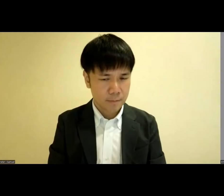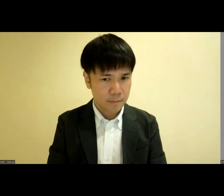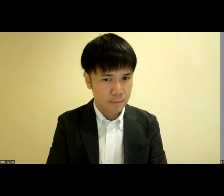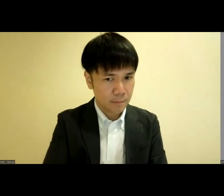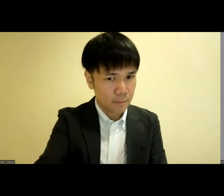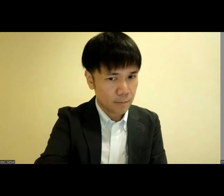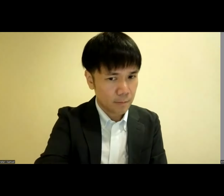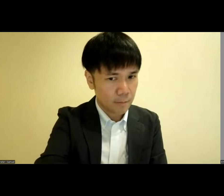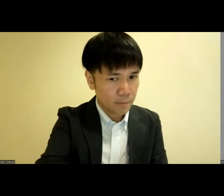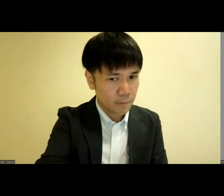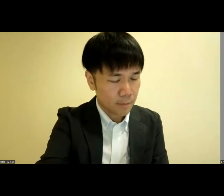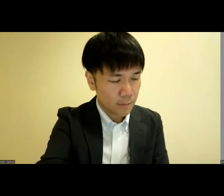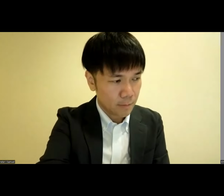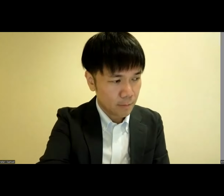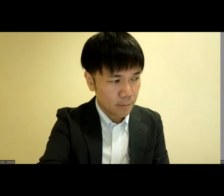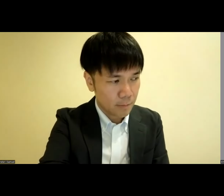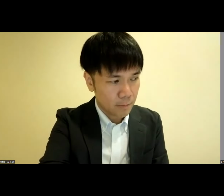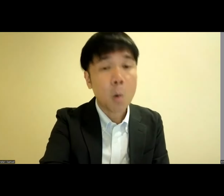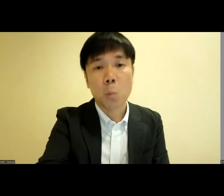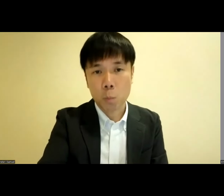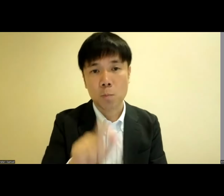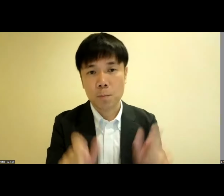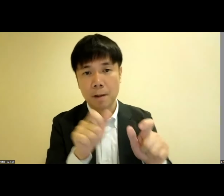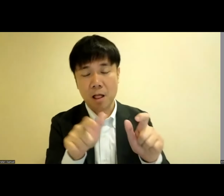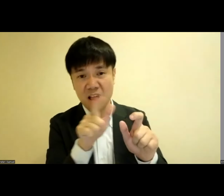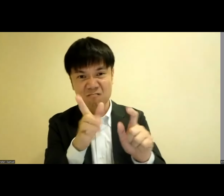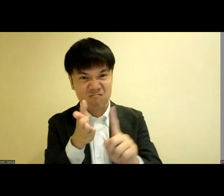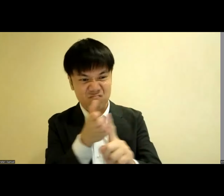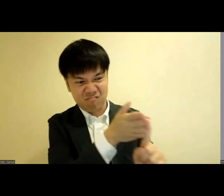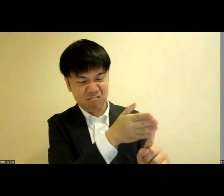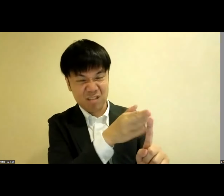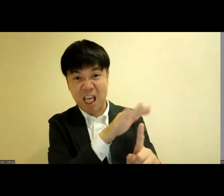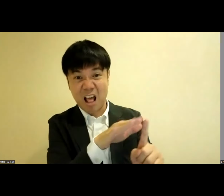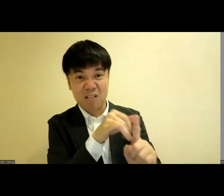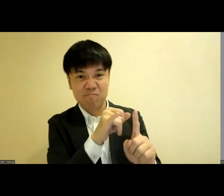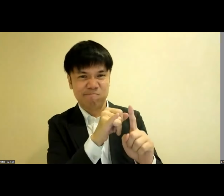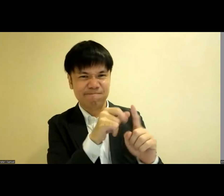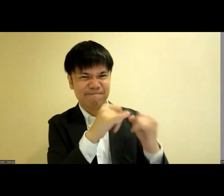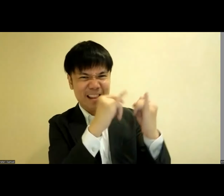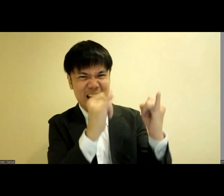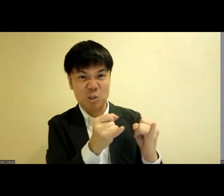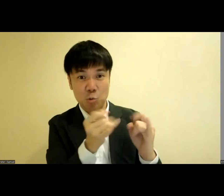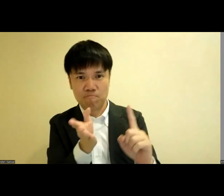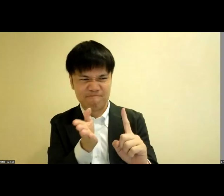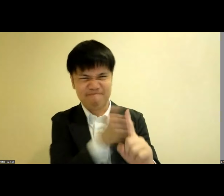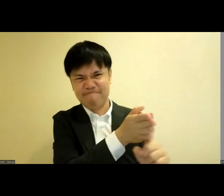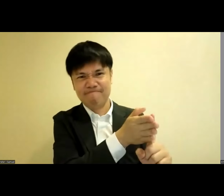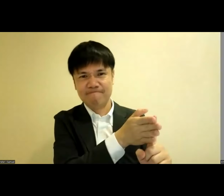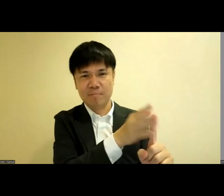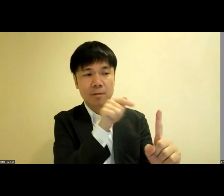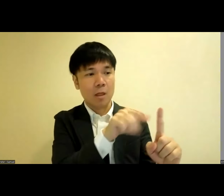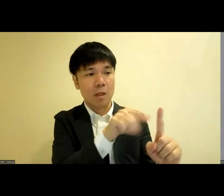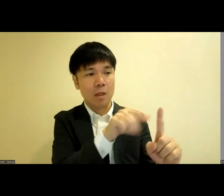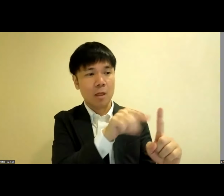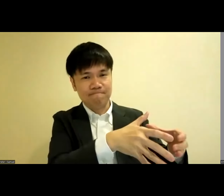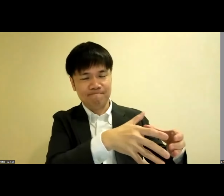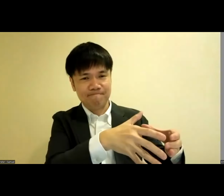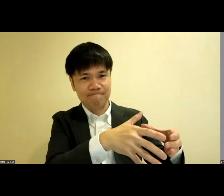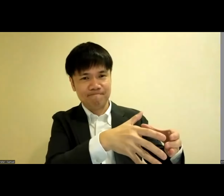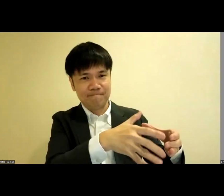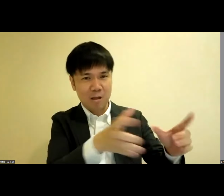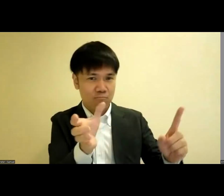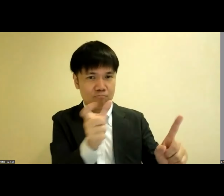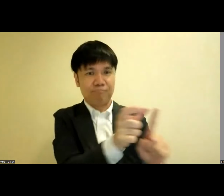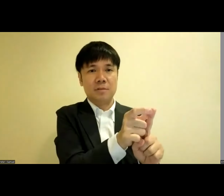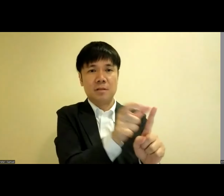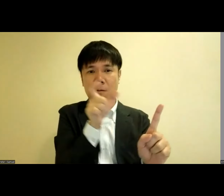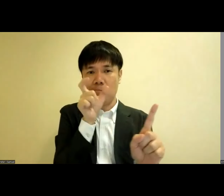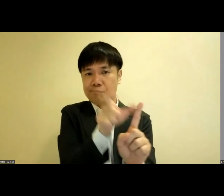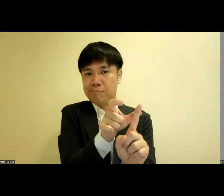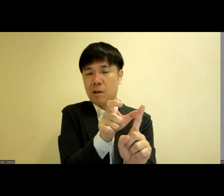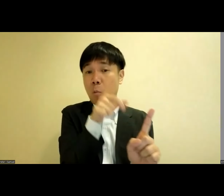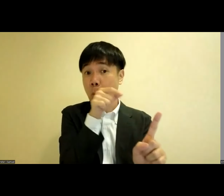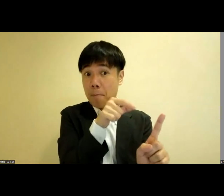Yes, thank you very much, everybody.